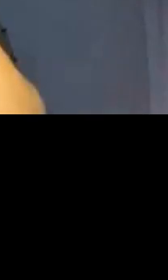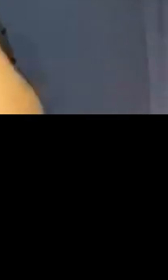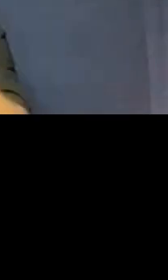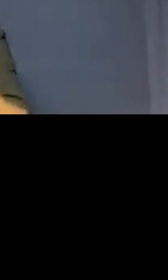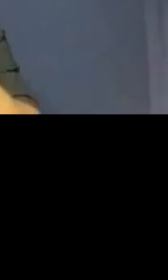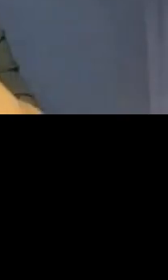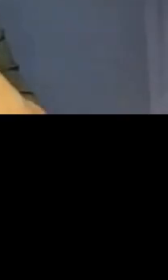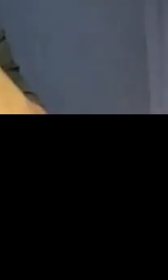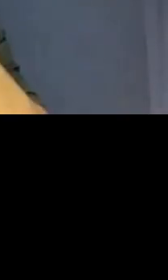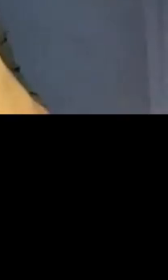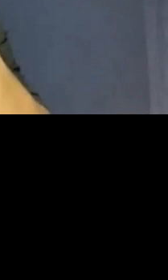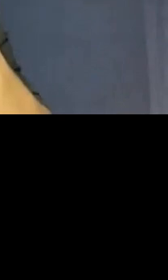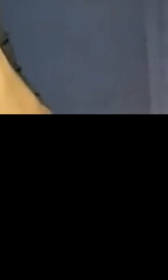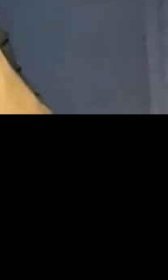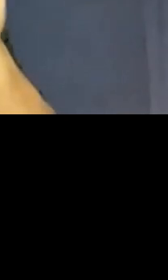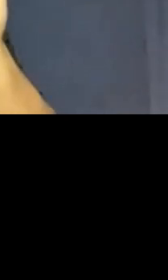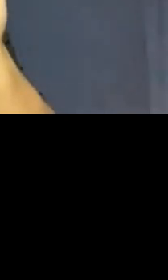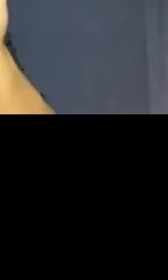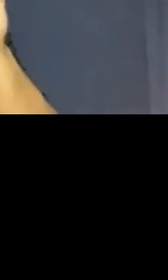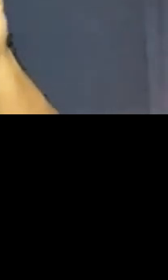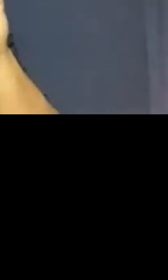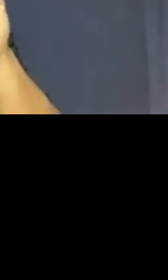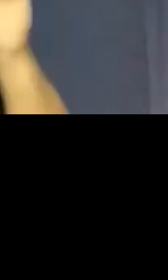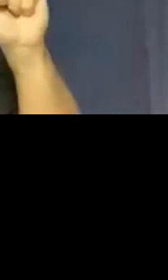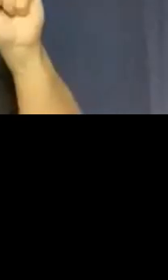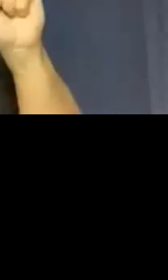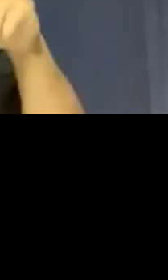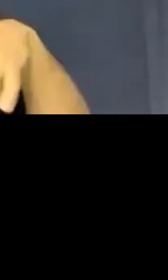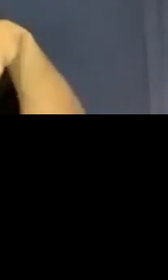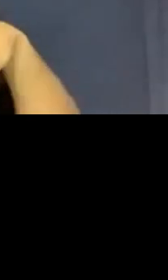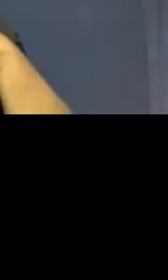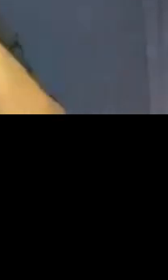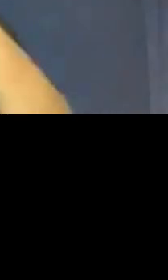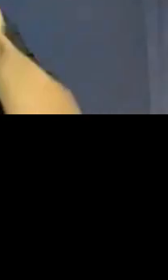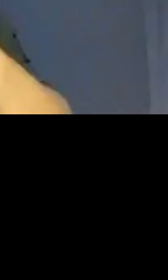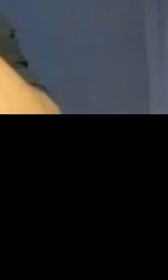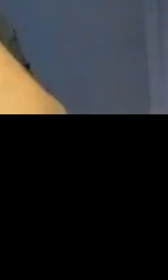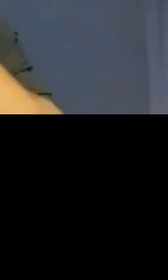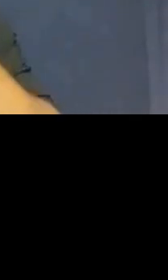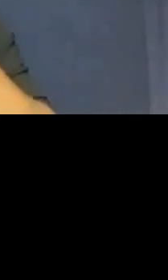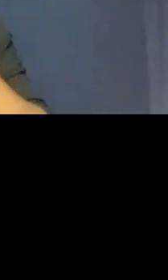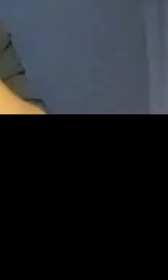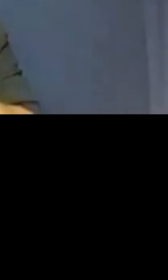This is a question for anyone who has a STOP or SASP Formula Grant.